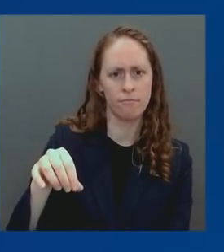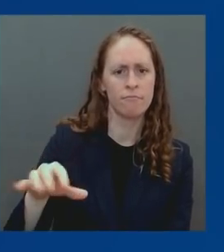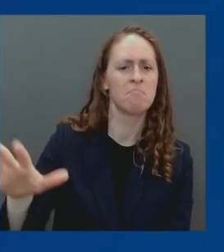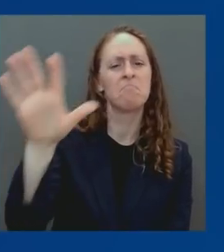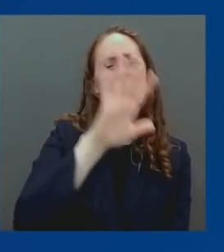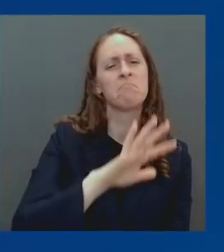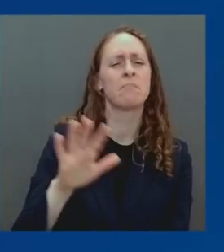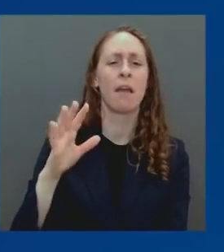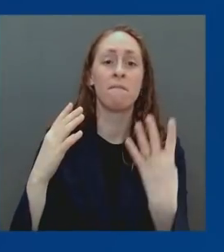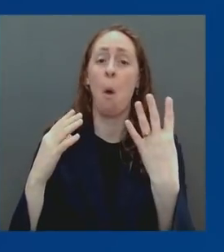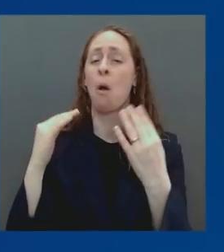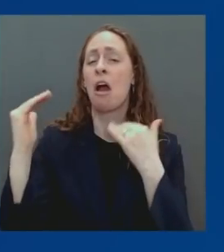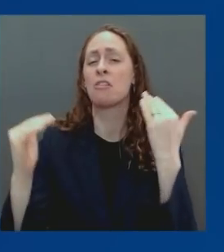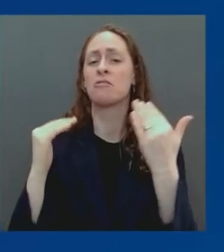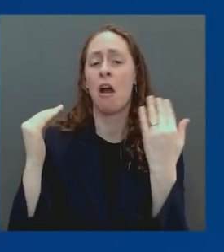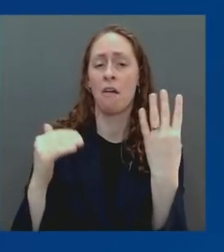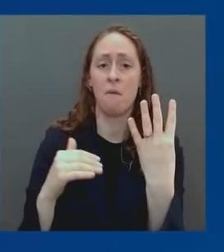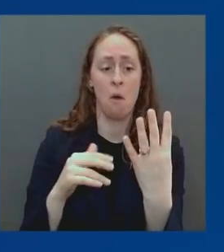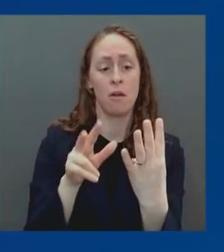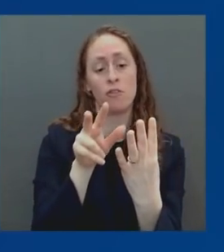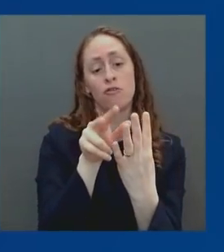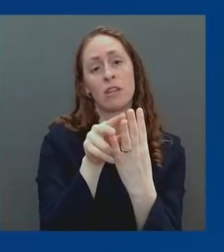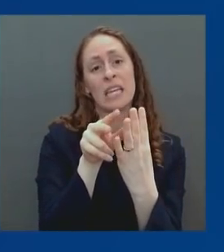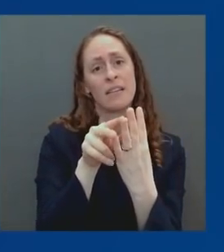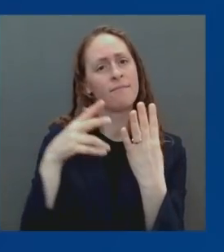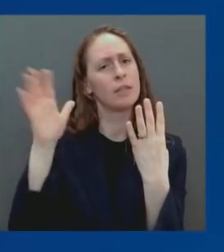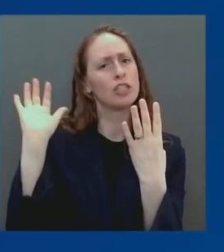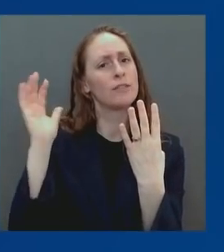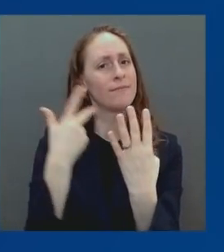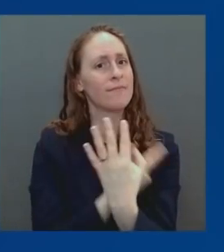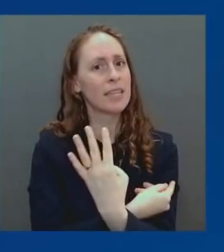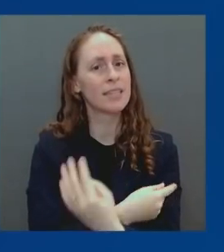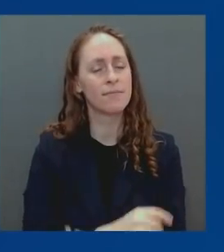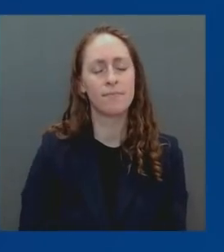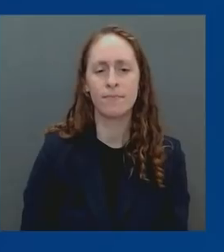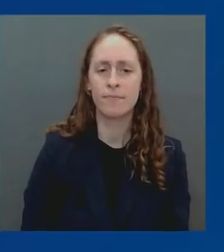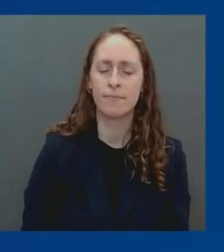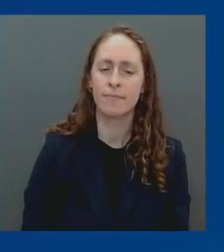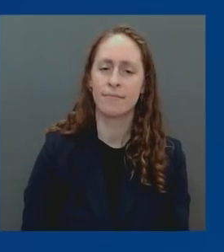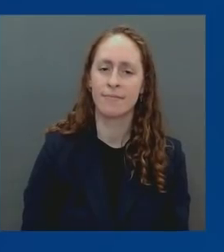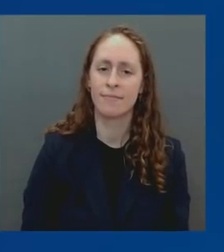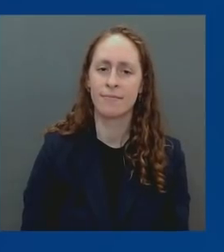when the President took office a year ago -- people vaccinated. So, from 1 percent up to 75 percent of adults.